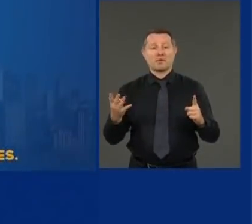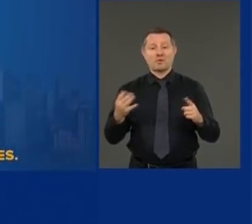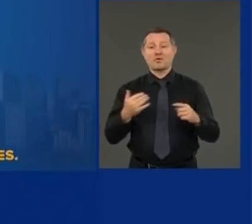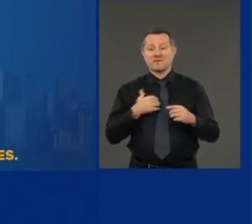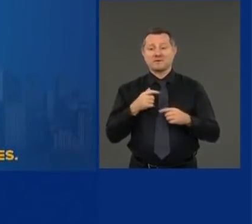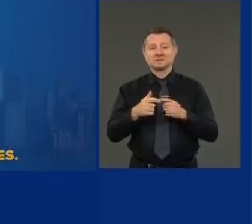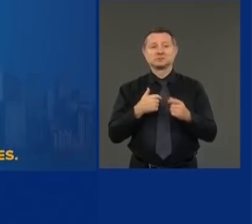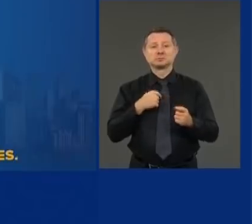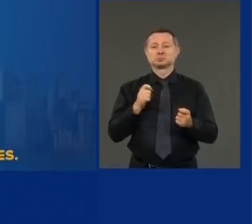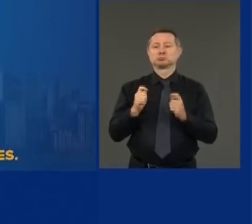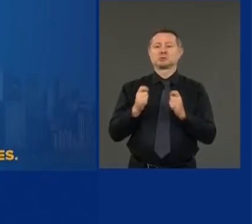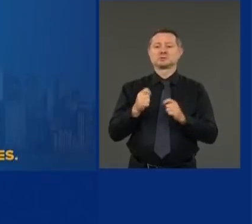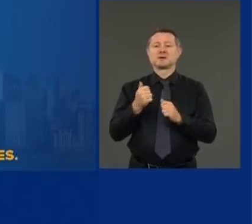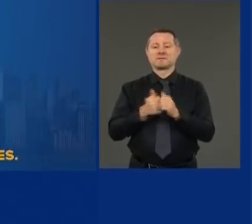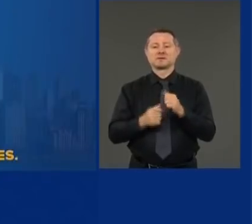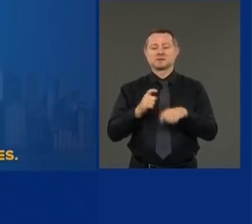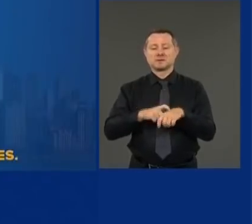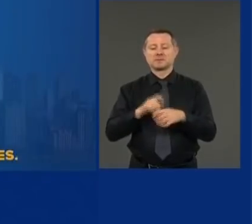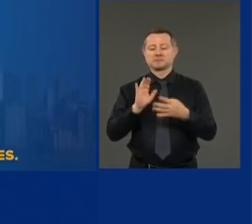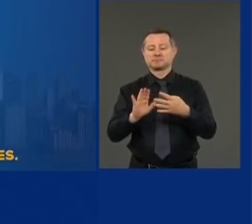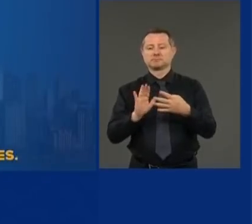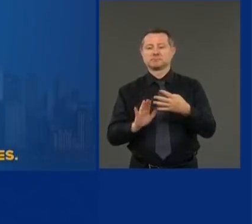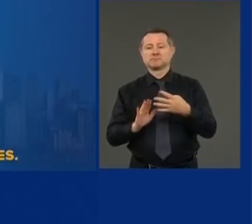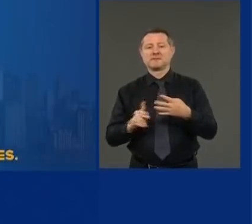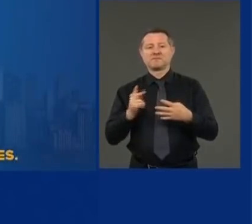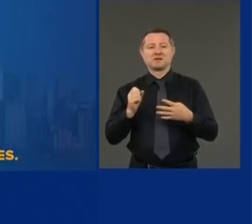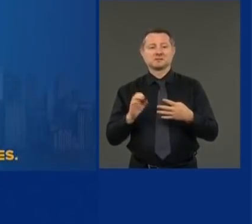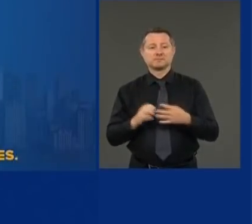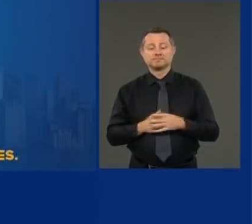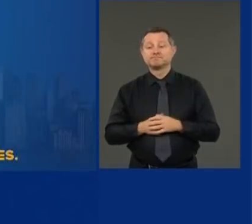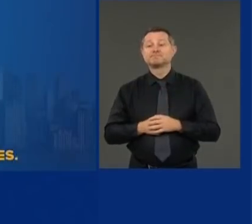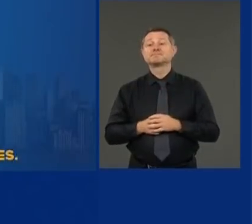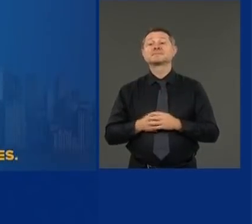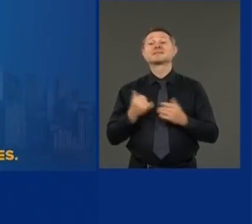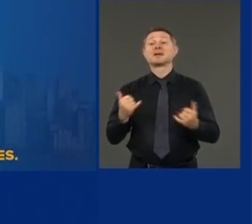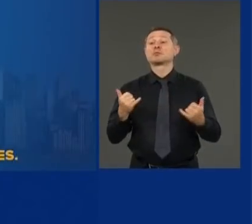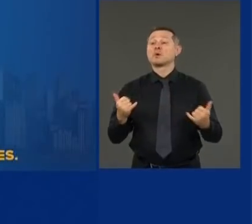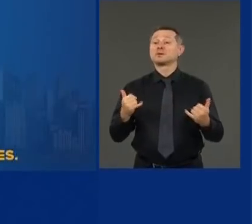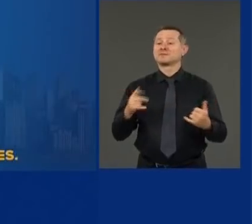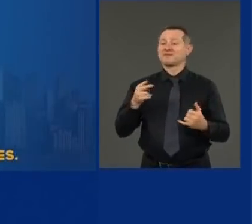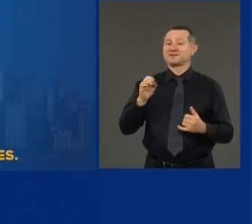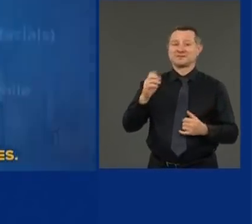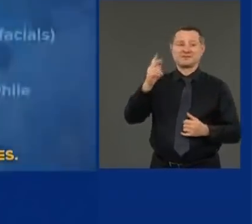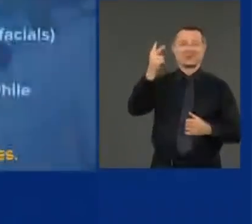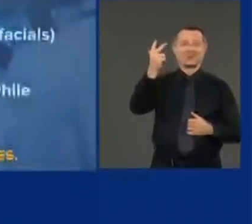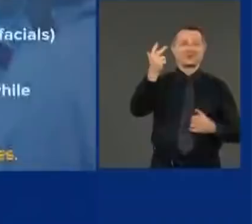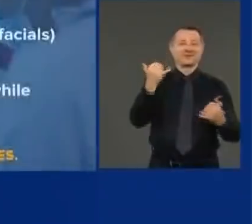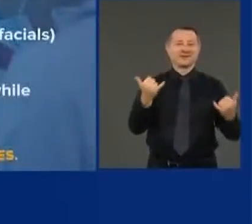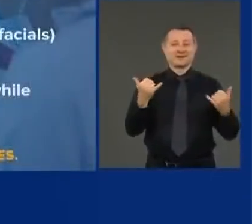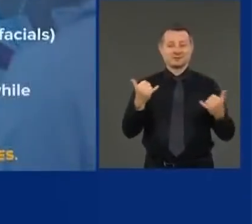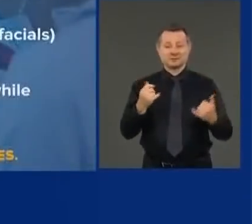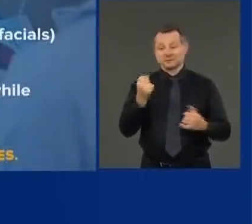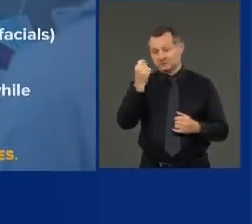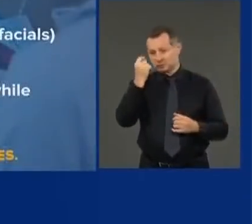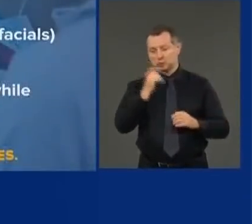SO WE HAVE THE PHASES AND THEN WE HAVE CERTAIN ADJUSTMENTS THAT WE MAKE TO THE PHASES. BUT THE NUMBERS SHOW YOU THAT WE